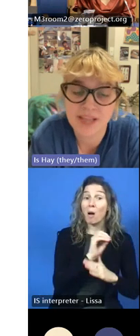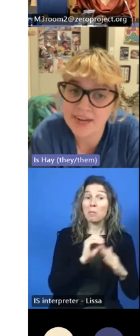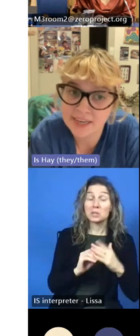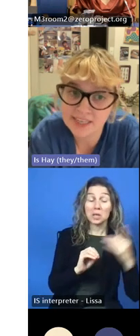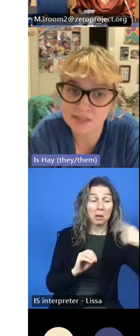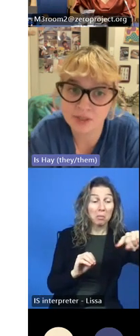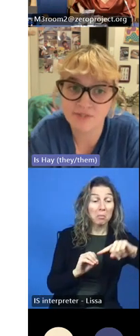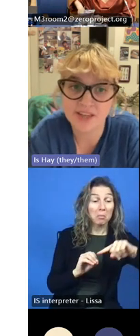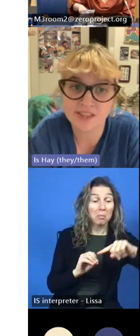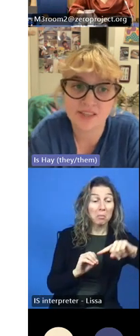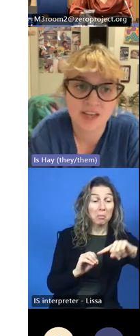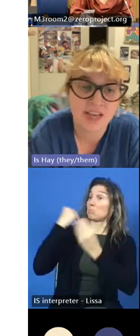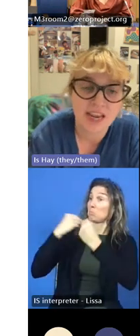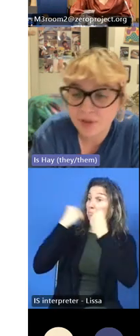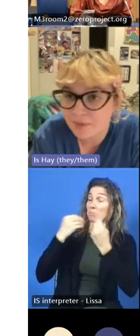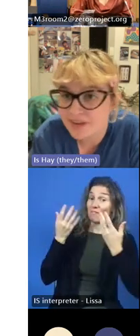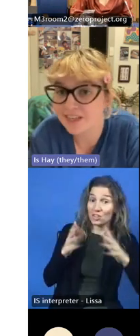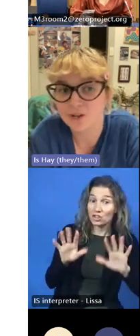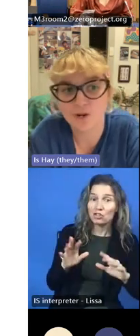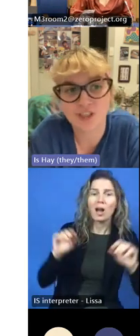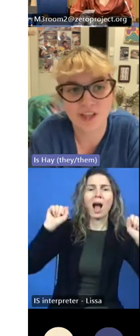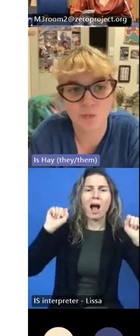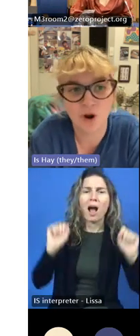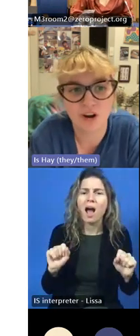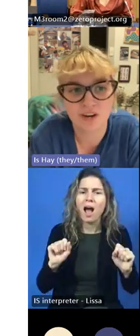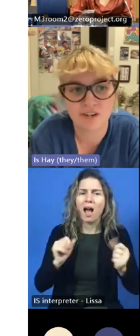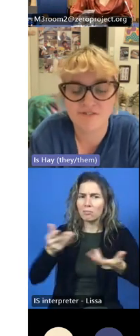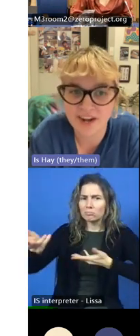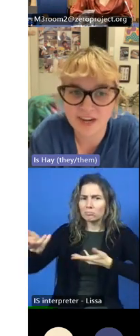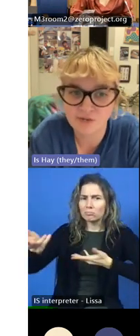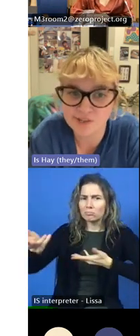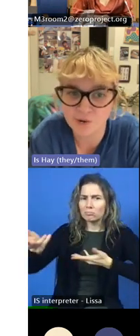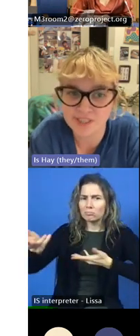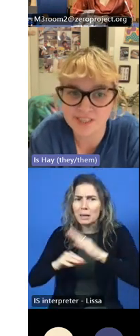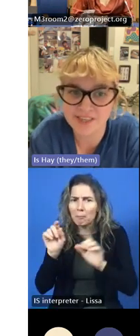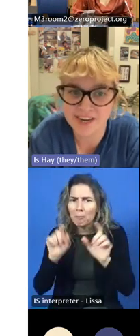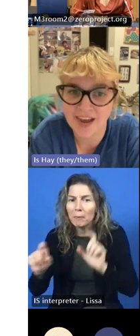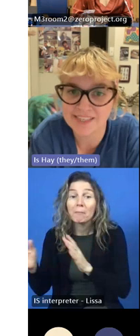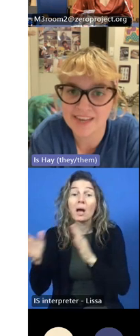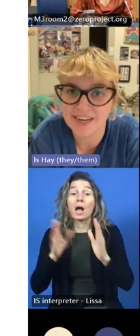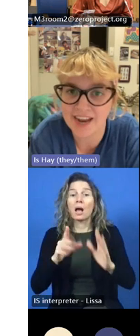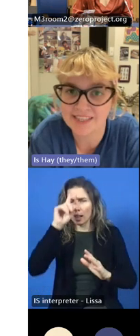and accessible events, implementing inclusion in their work, finding resources and understanding